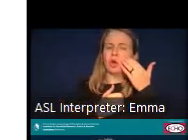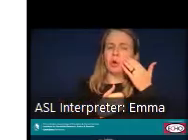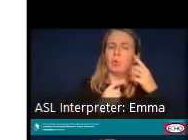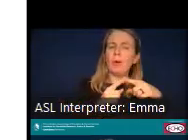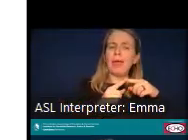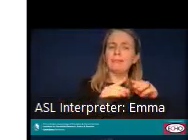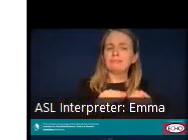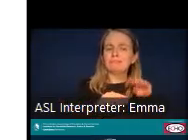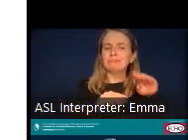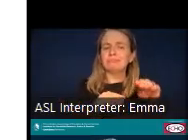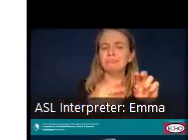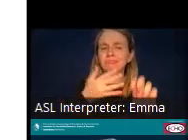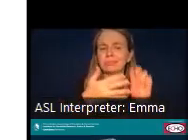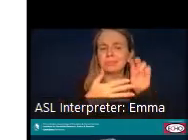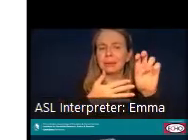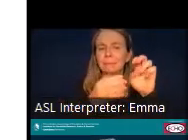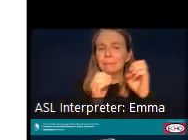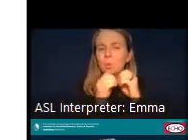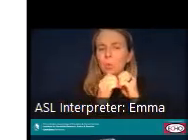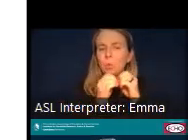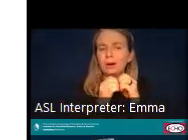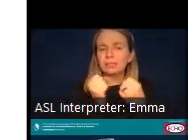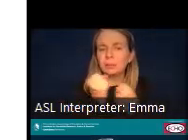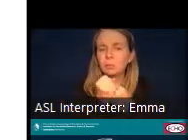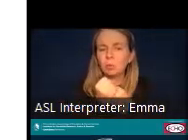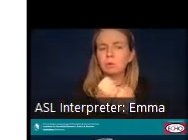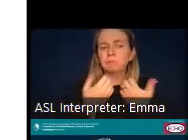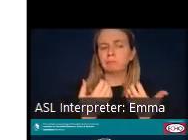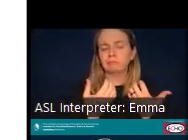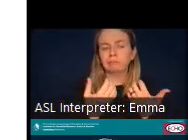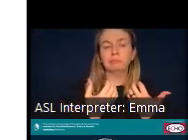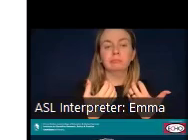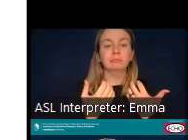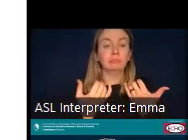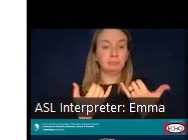when to take these next steps so as we're going into our breakout